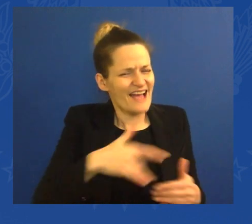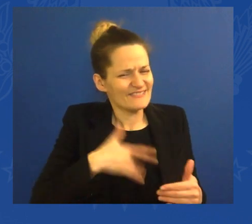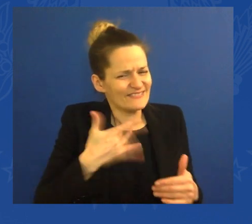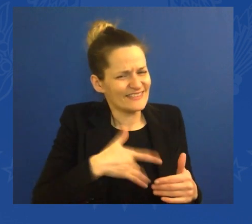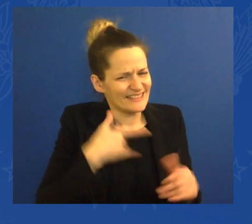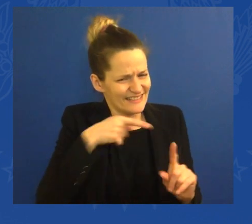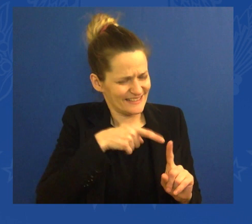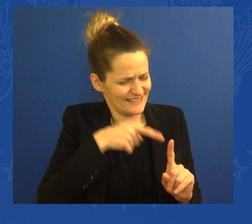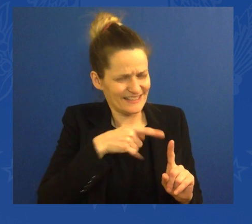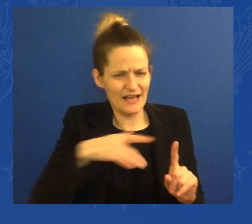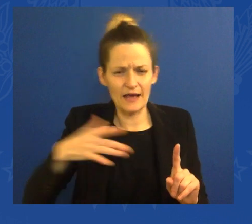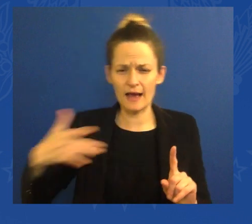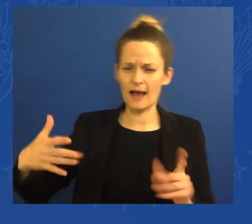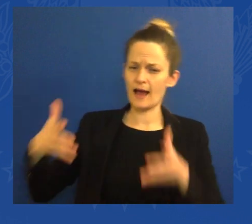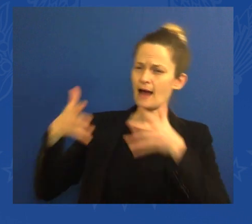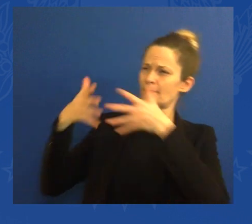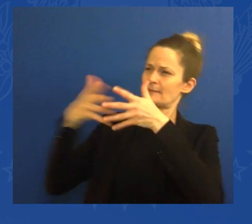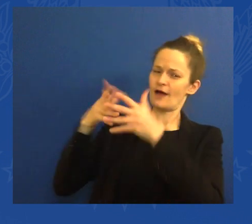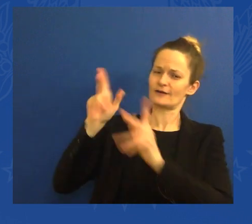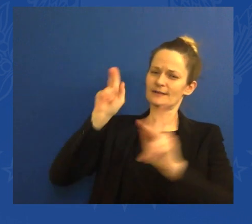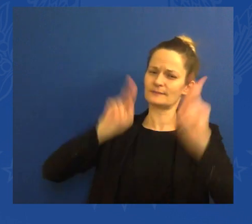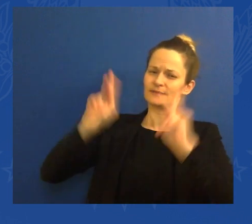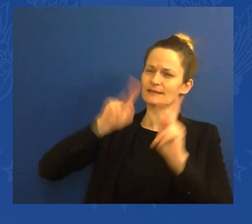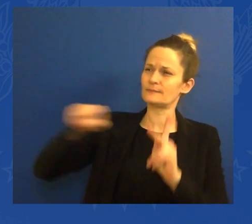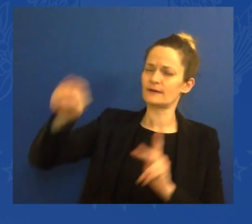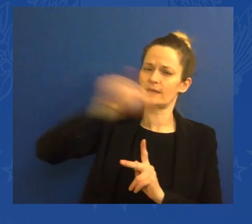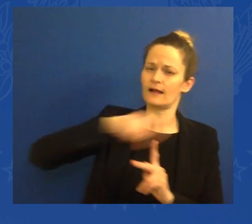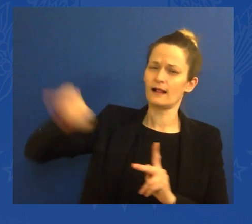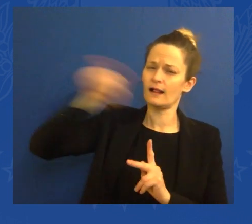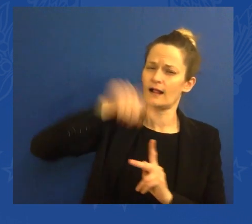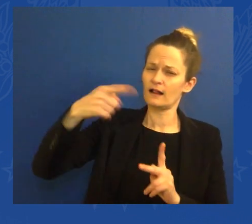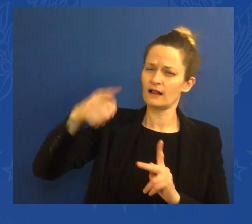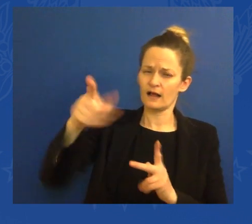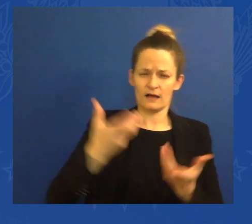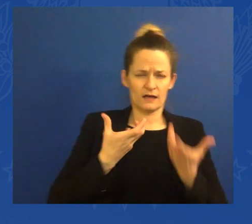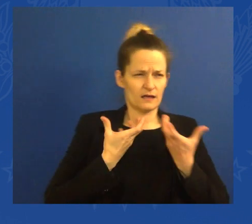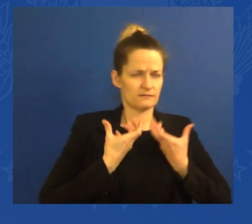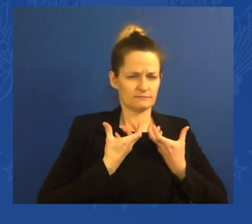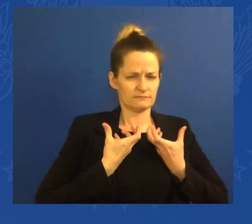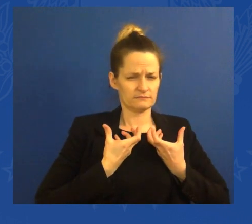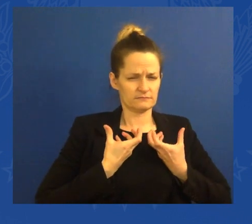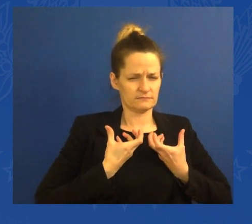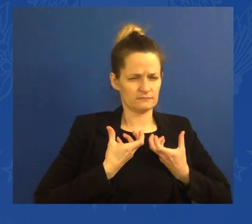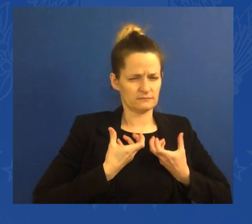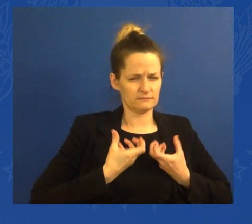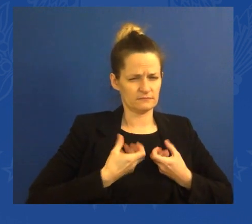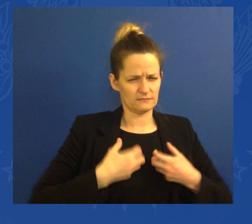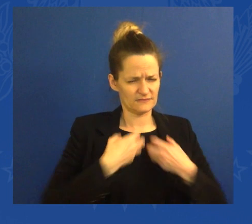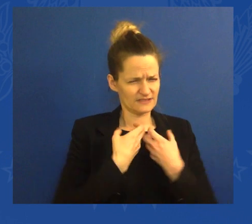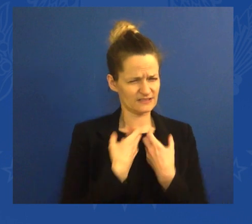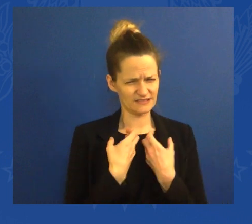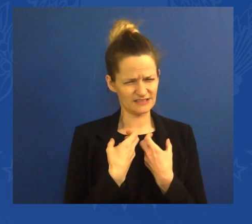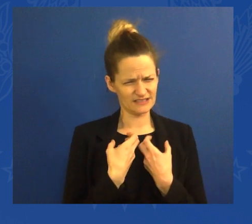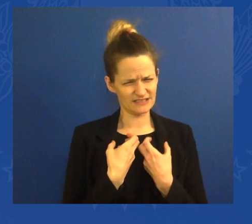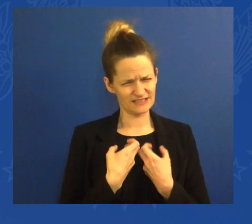in the aftermath of four years of chaos. But as Joe stood there -- shoulders back,